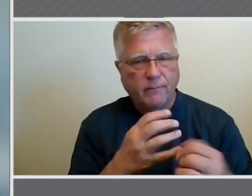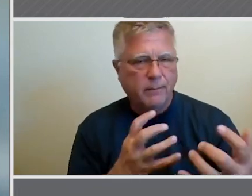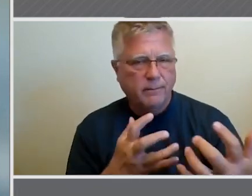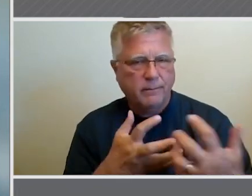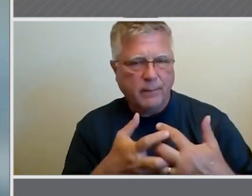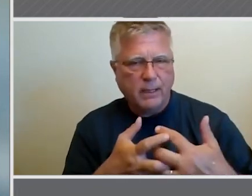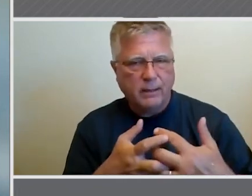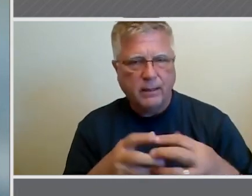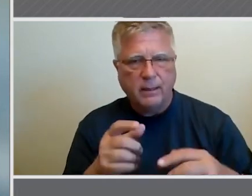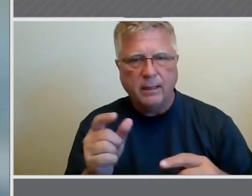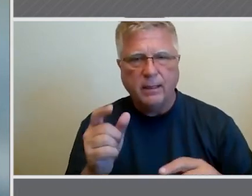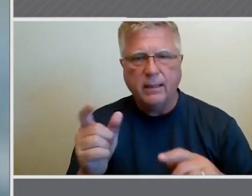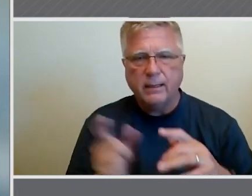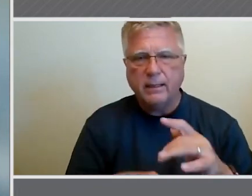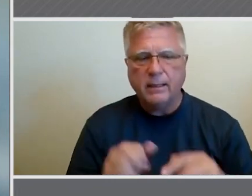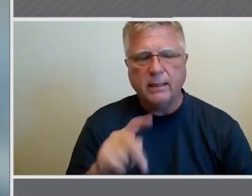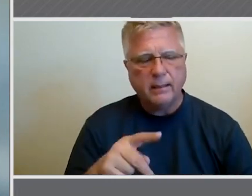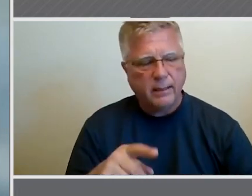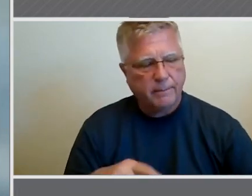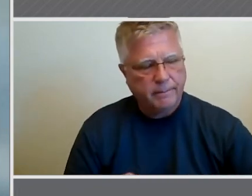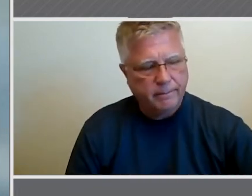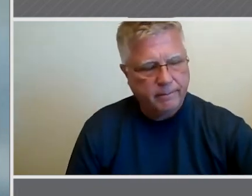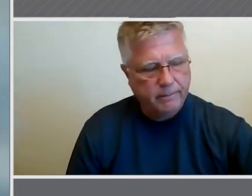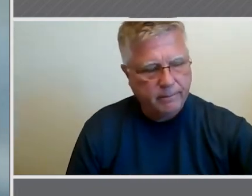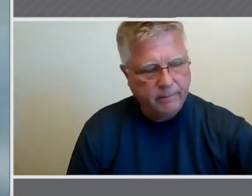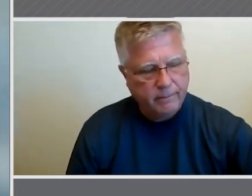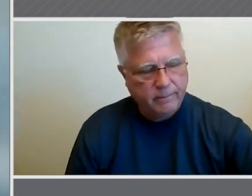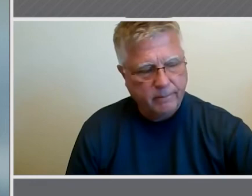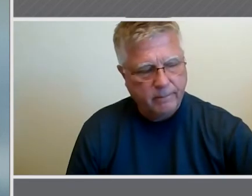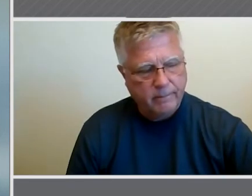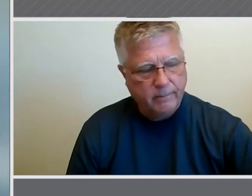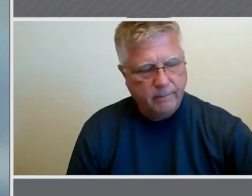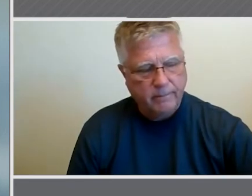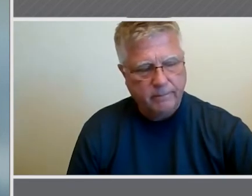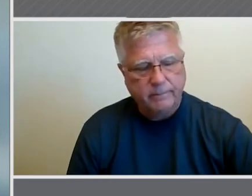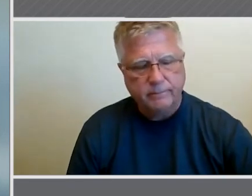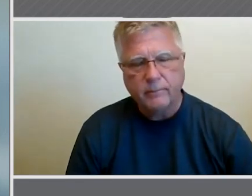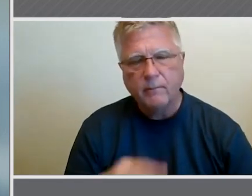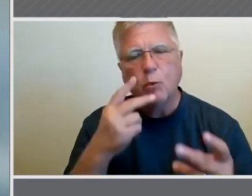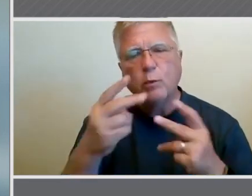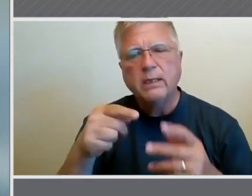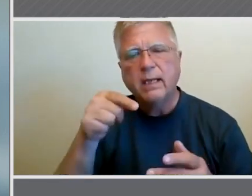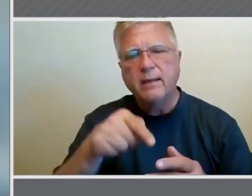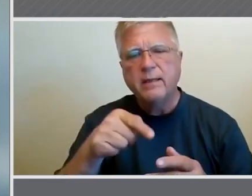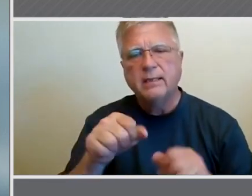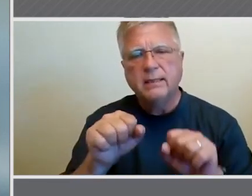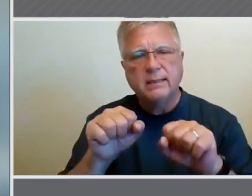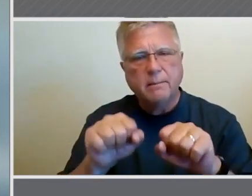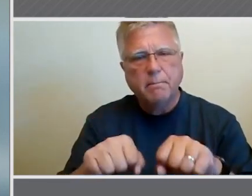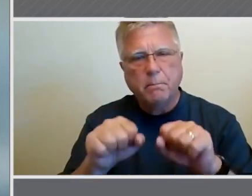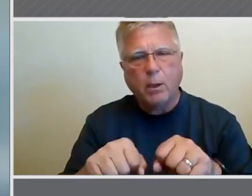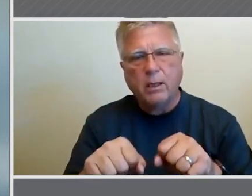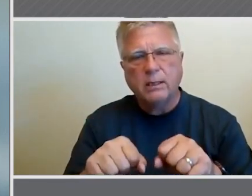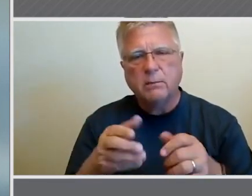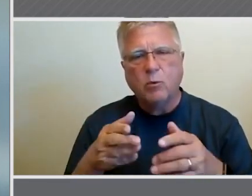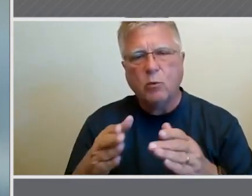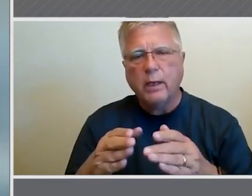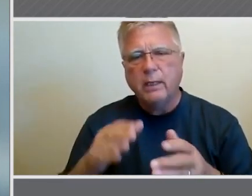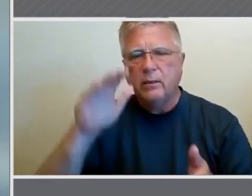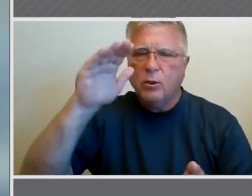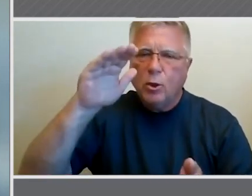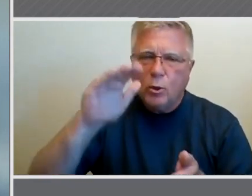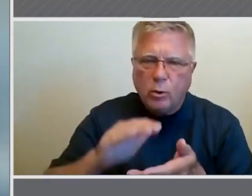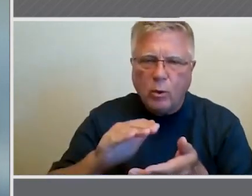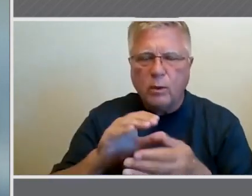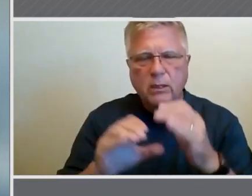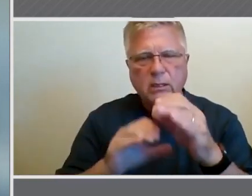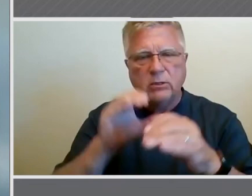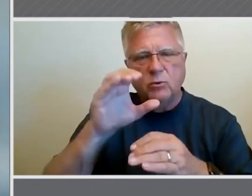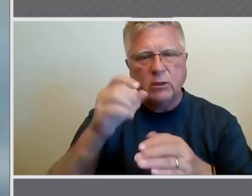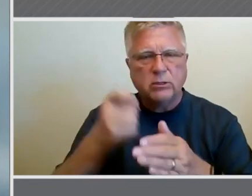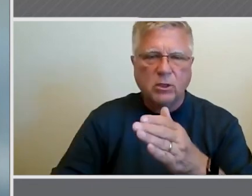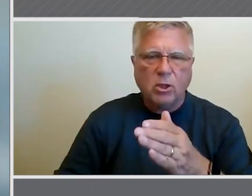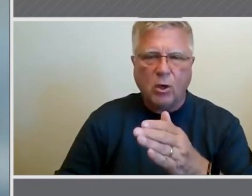So we're learning as we go but we see this as a possible path for bringing down the construction